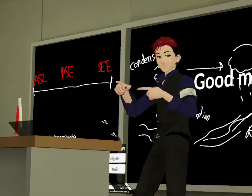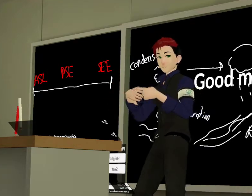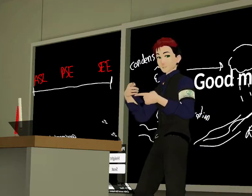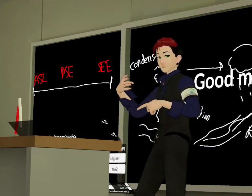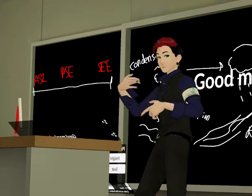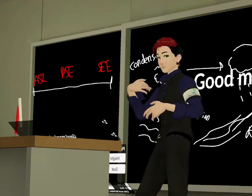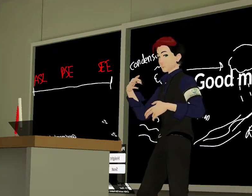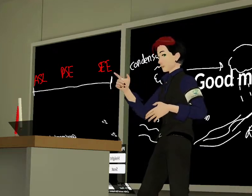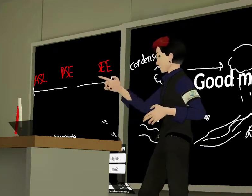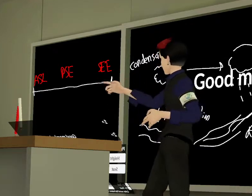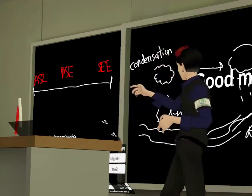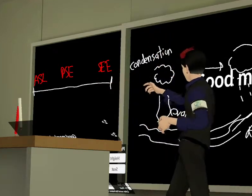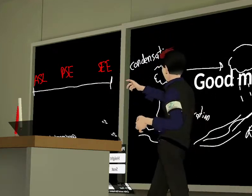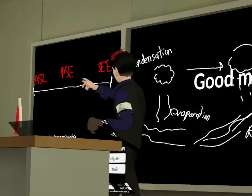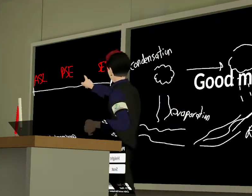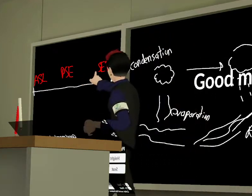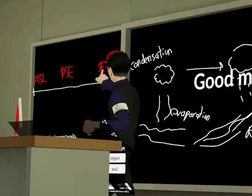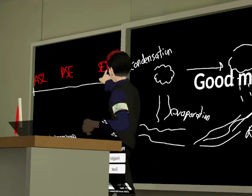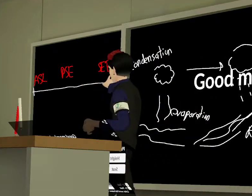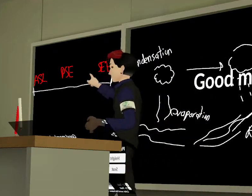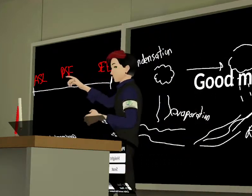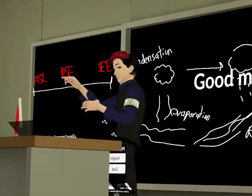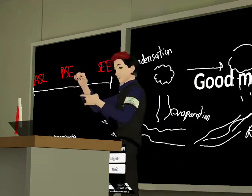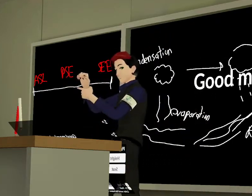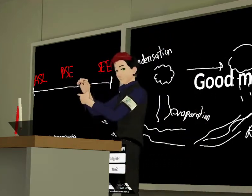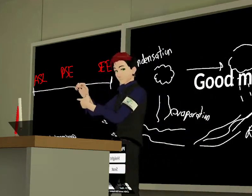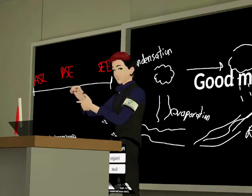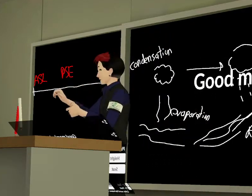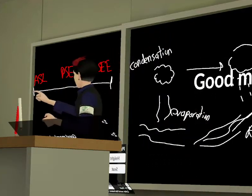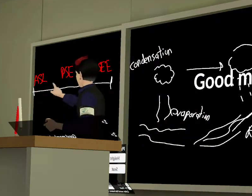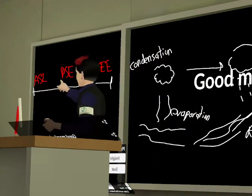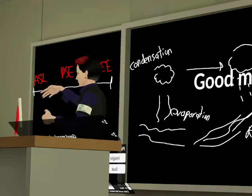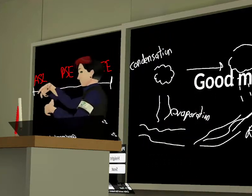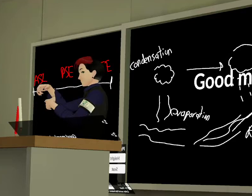whenever you have your SEE